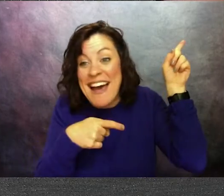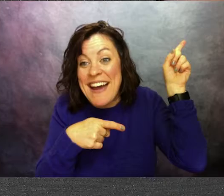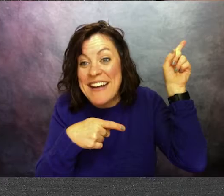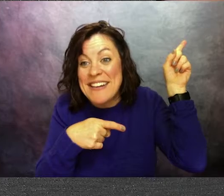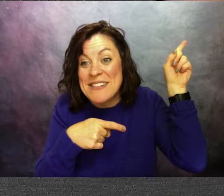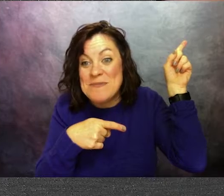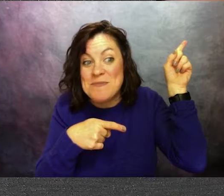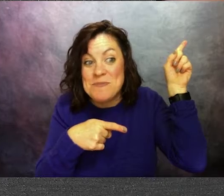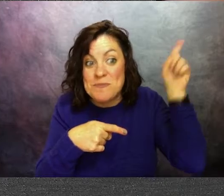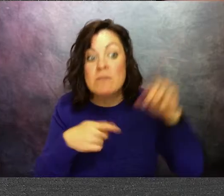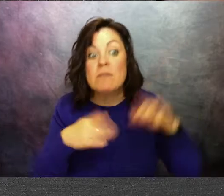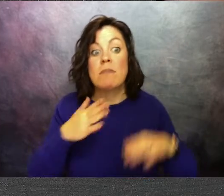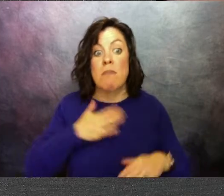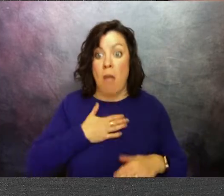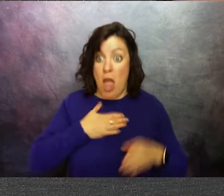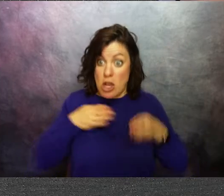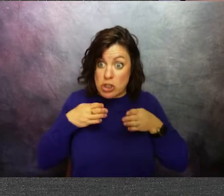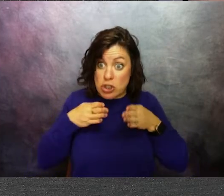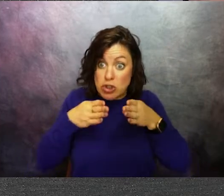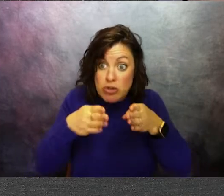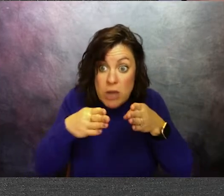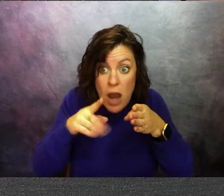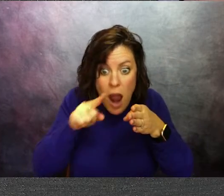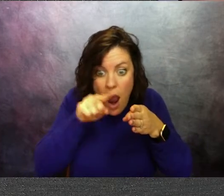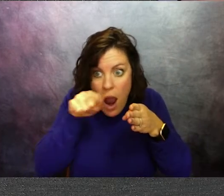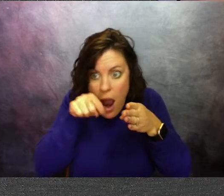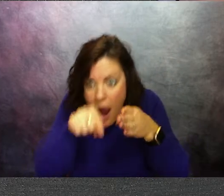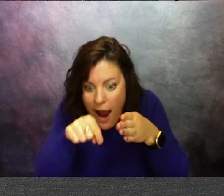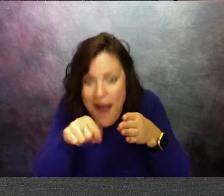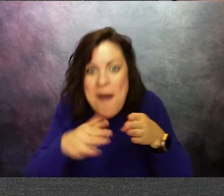And on my street, I find my house.